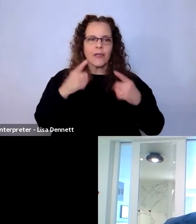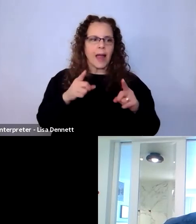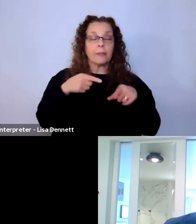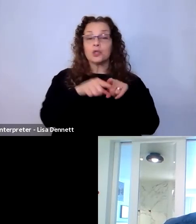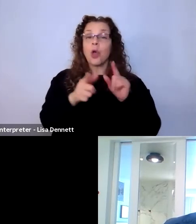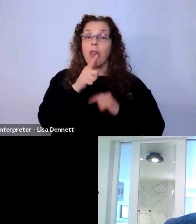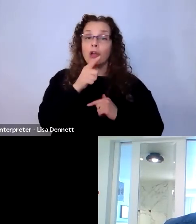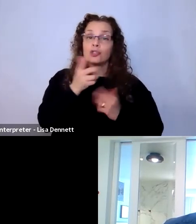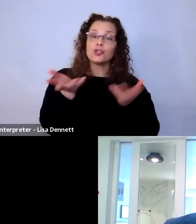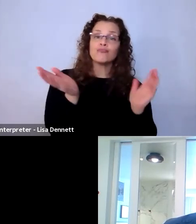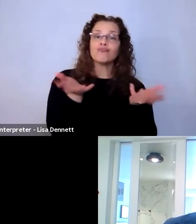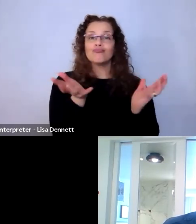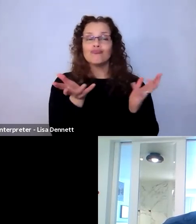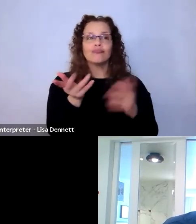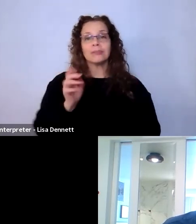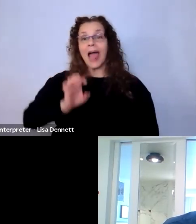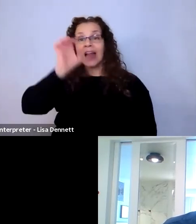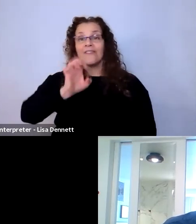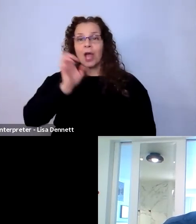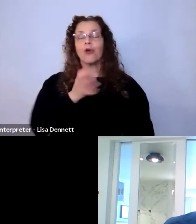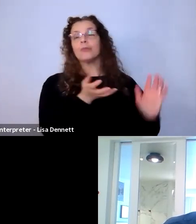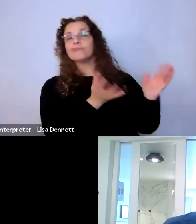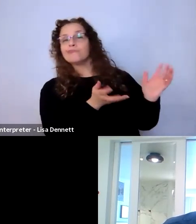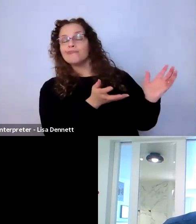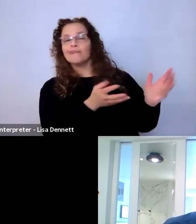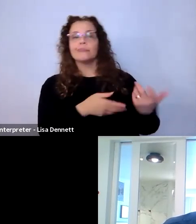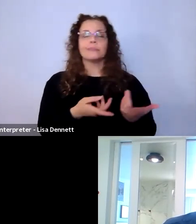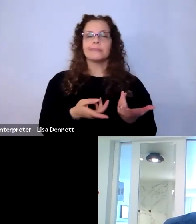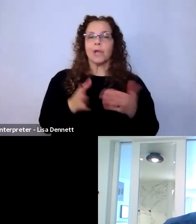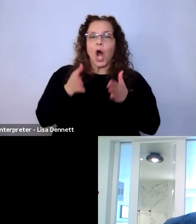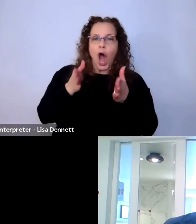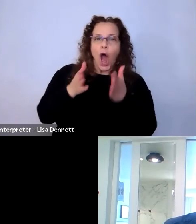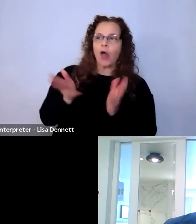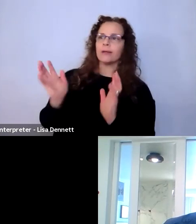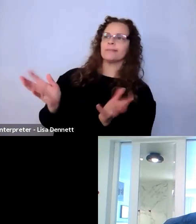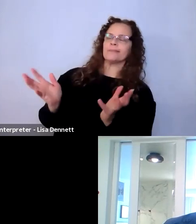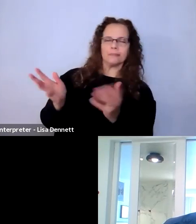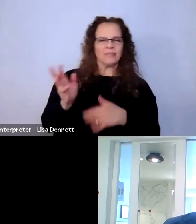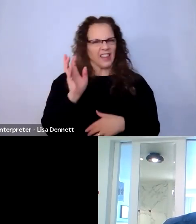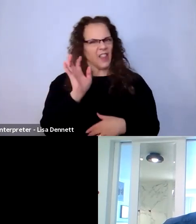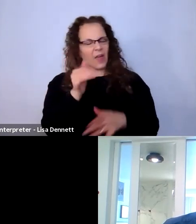In a hallway in an elevator we're going to help raise visibility of accessibility and